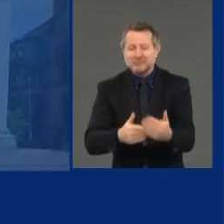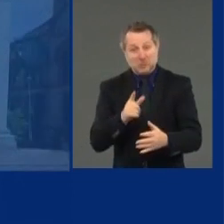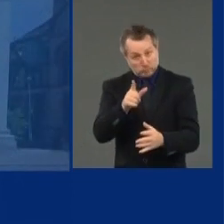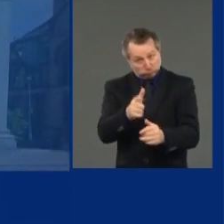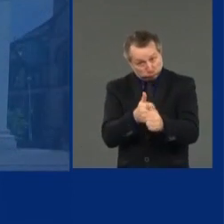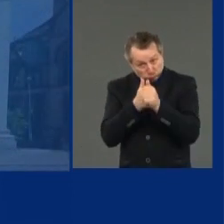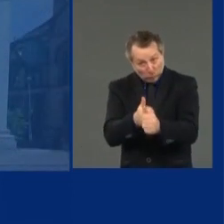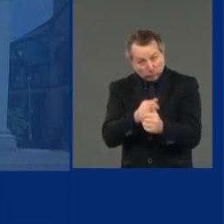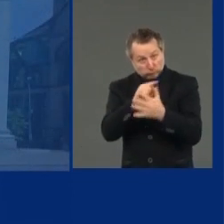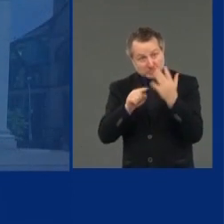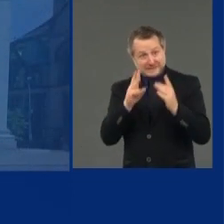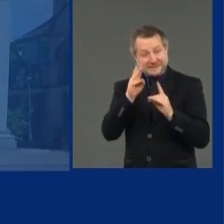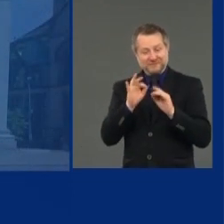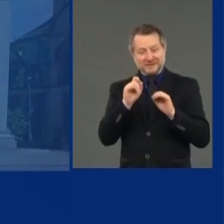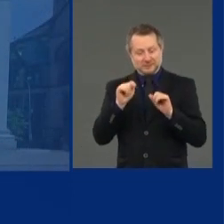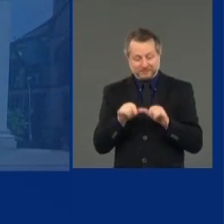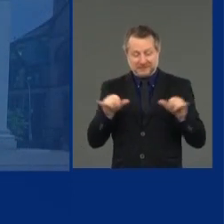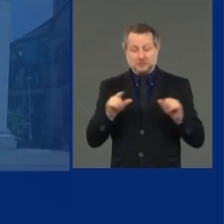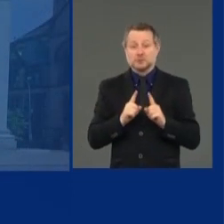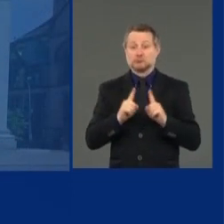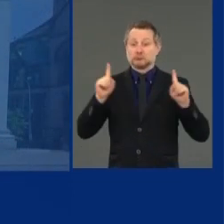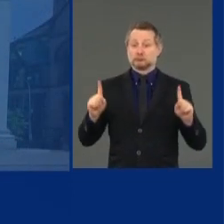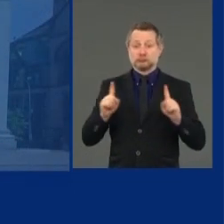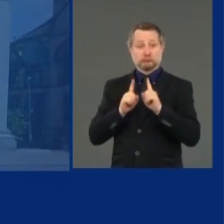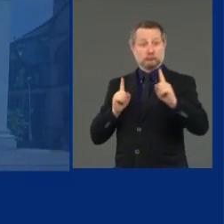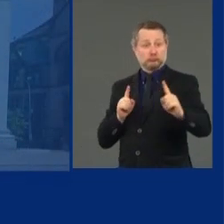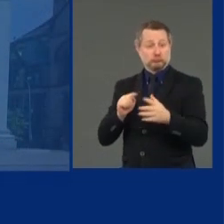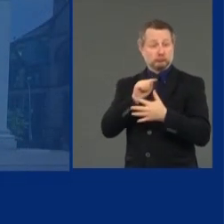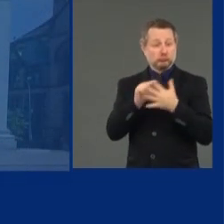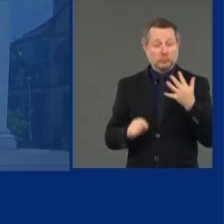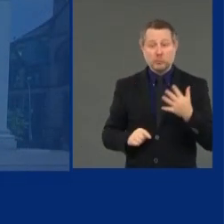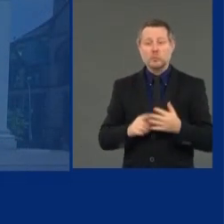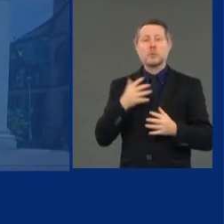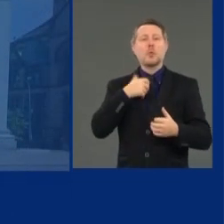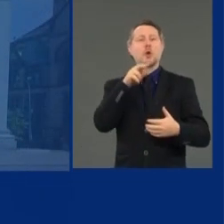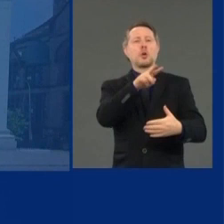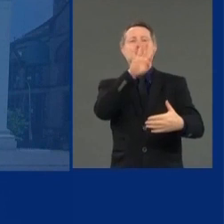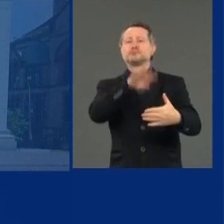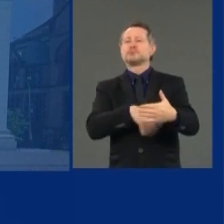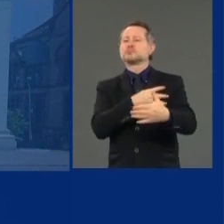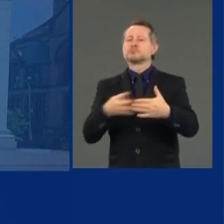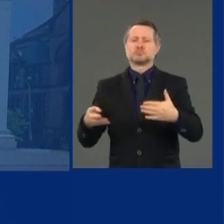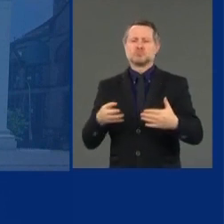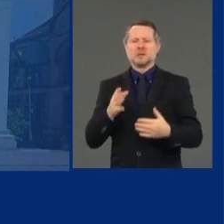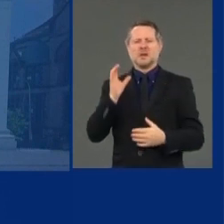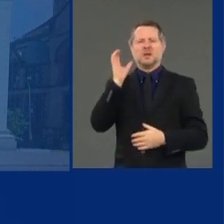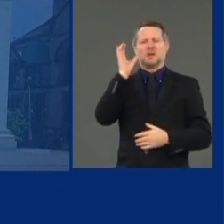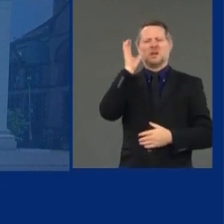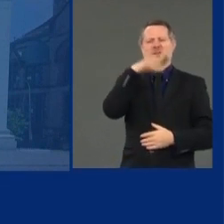INDIVIDUALS HOW ARE WE ACTING AND HOW ARE WE PERFORMING? ARE WE MAINTAINING SOCIAL